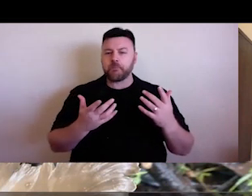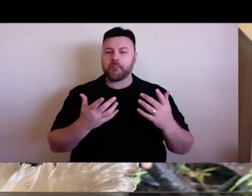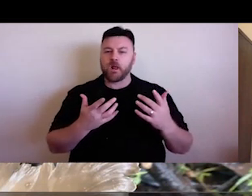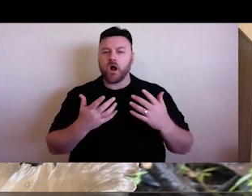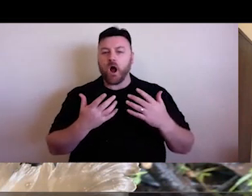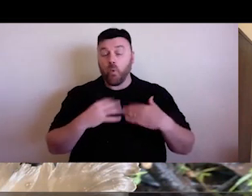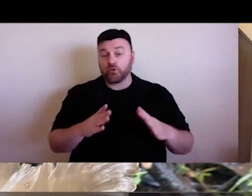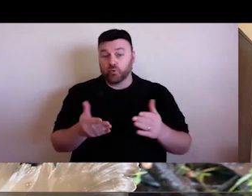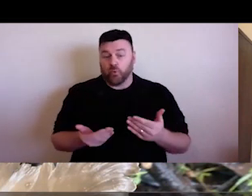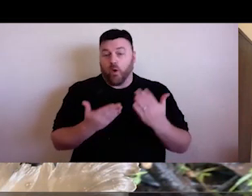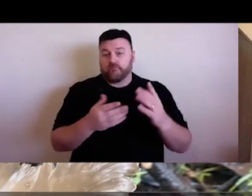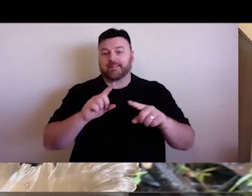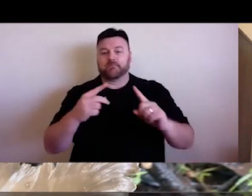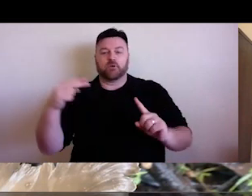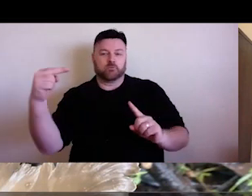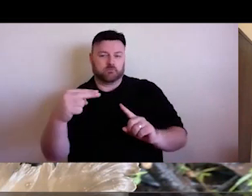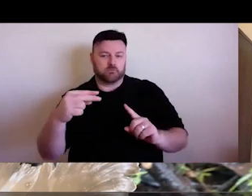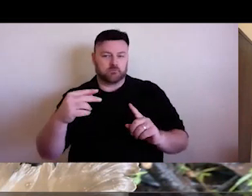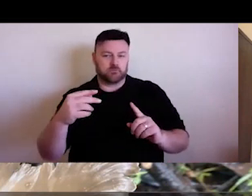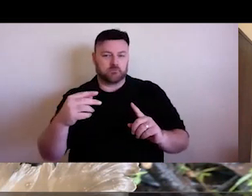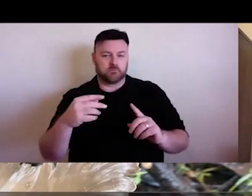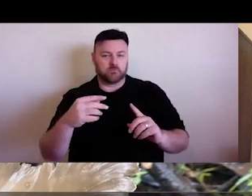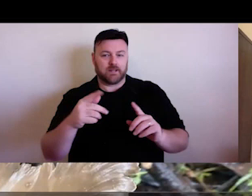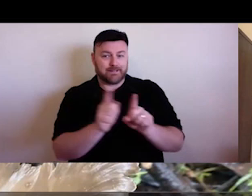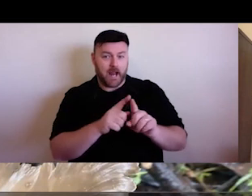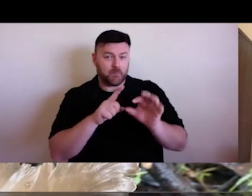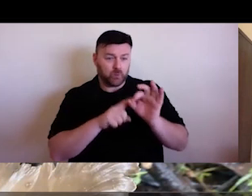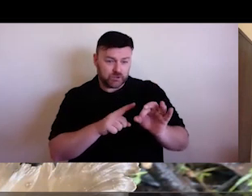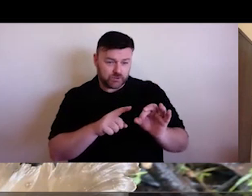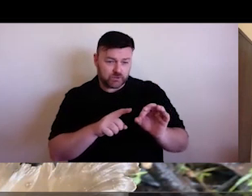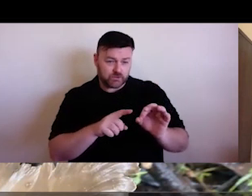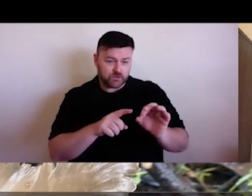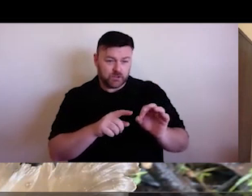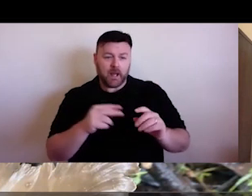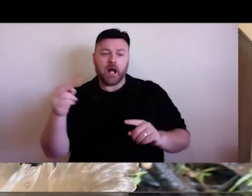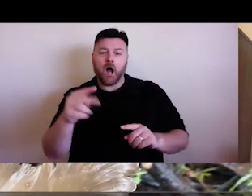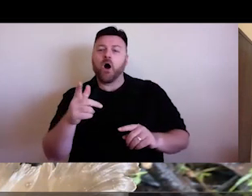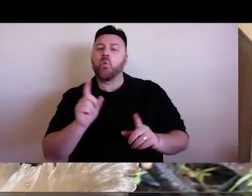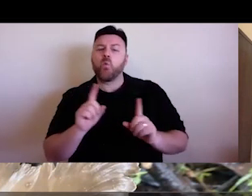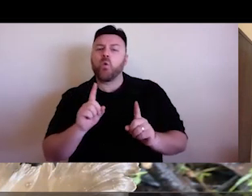facet of that question around what do we keep. I want to frame it like